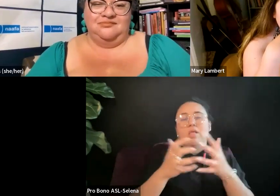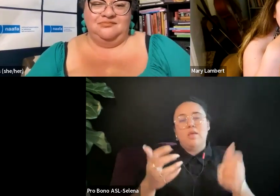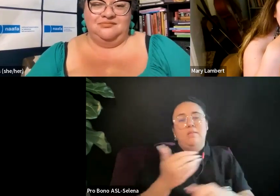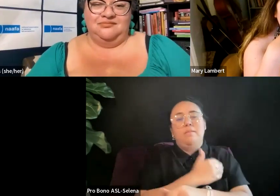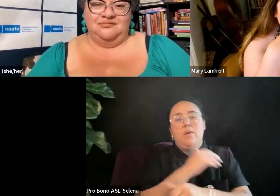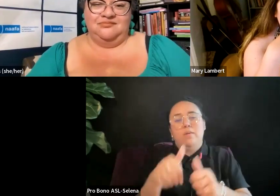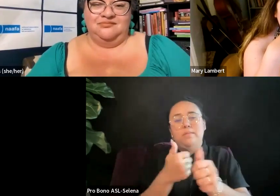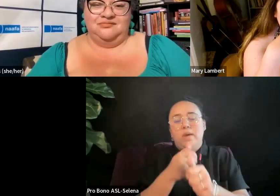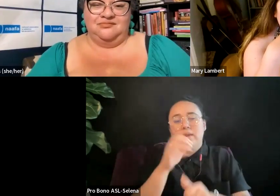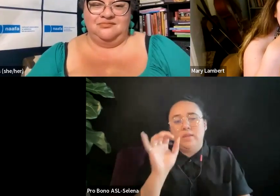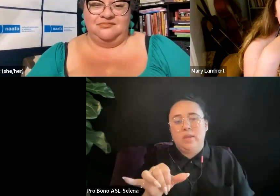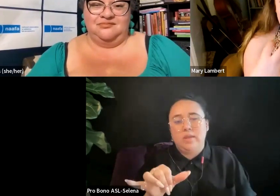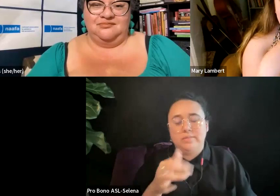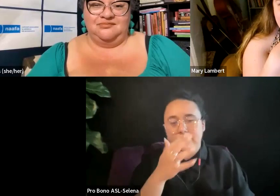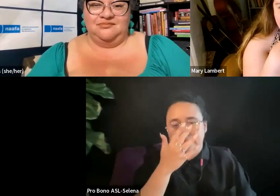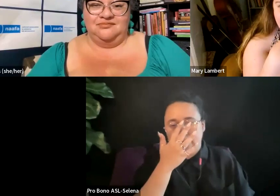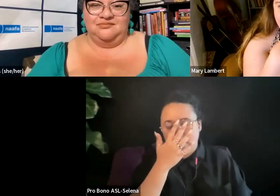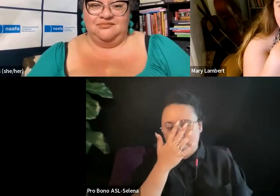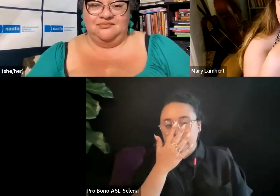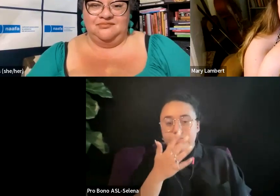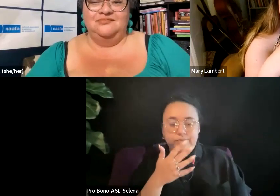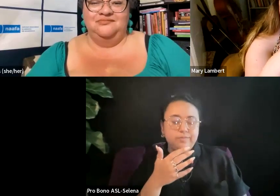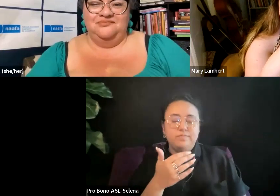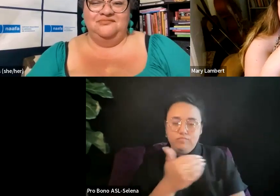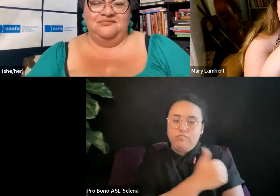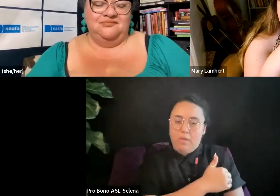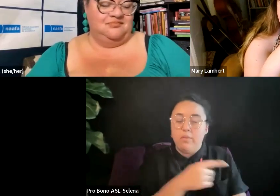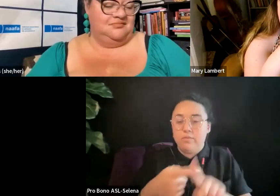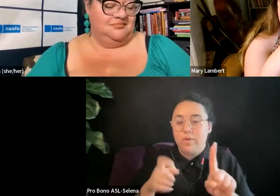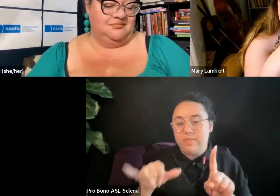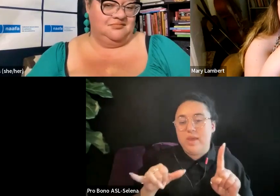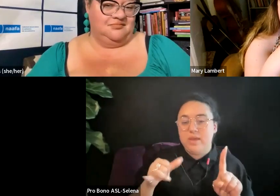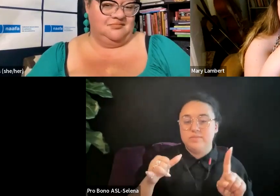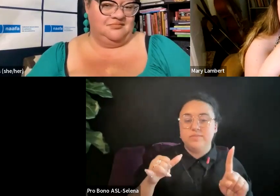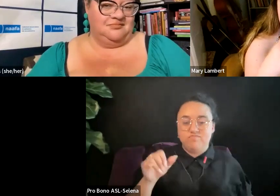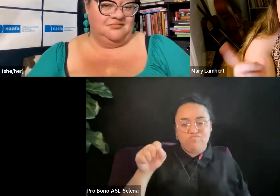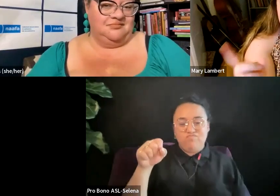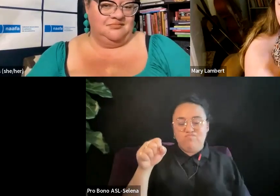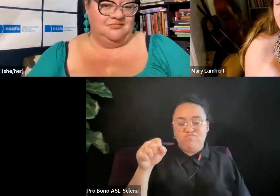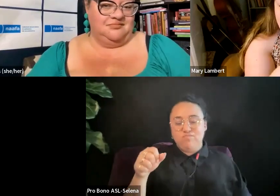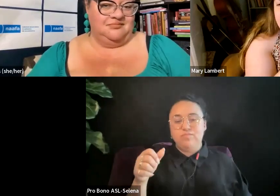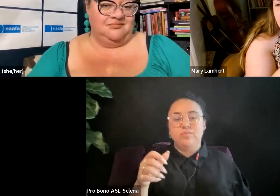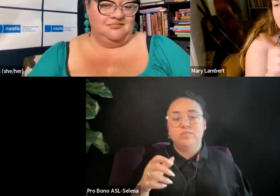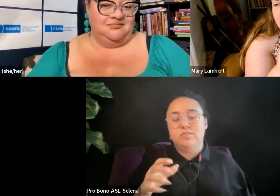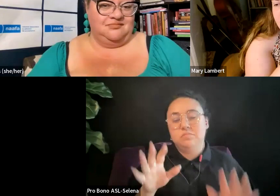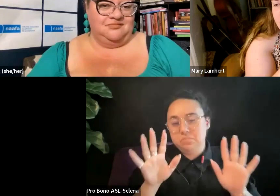that can come out of that. And and honestly, so in the hip hop community